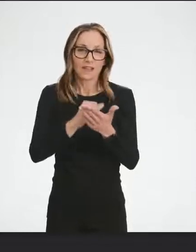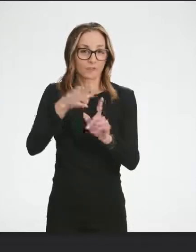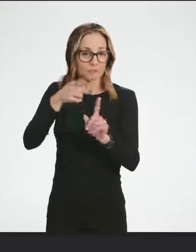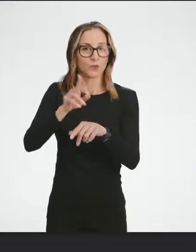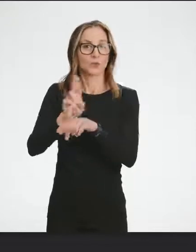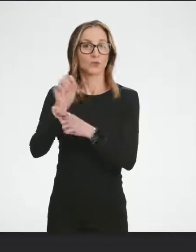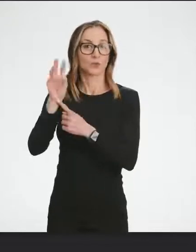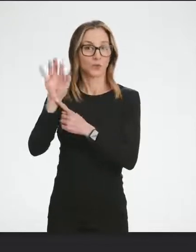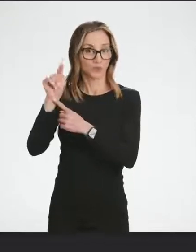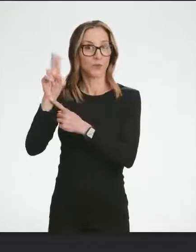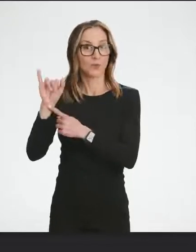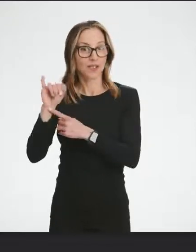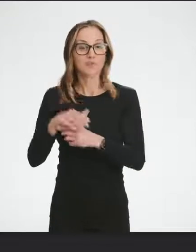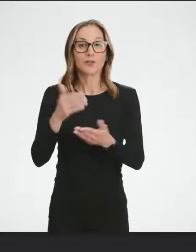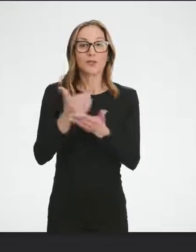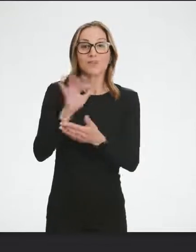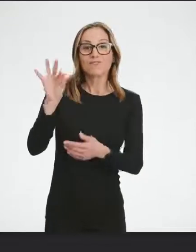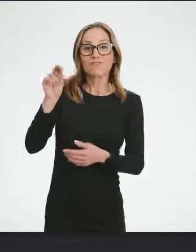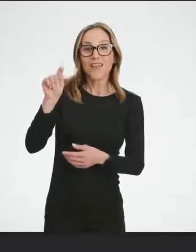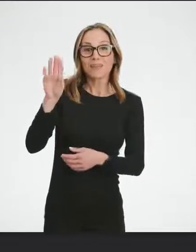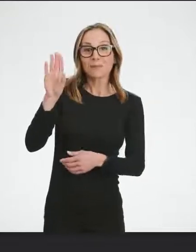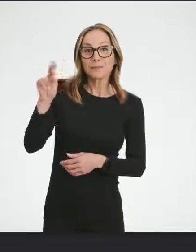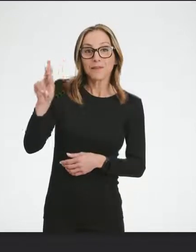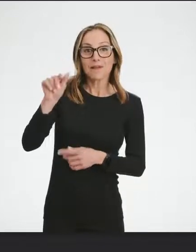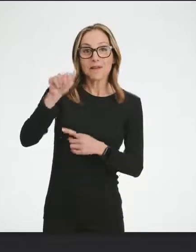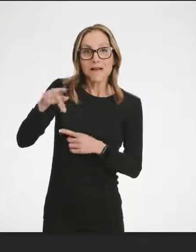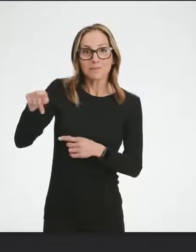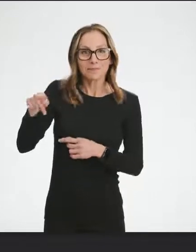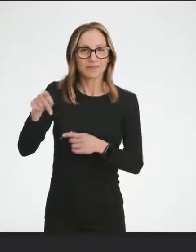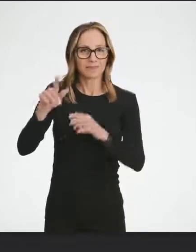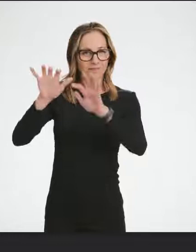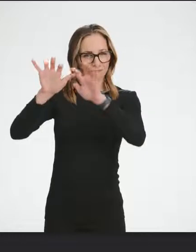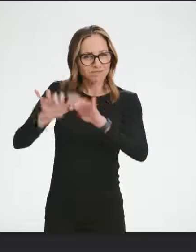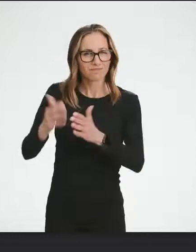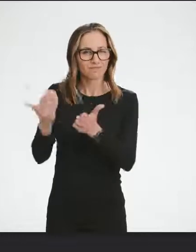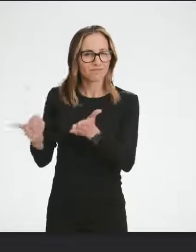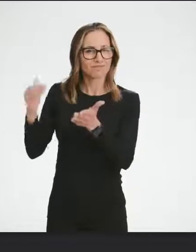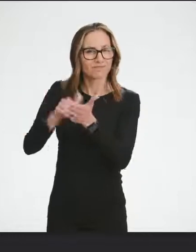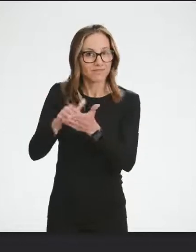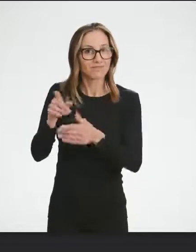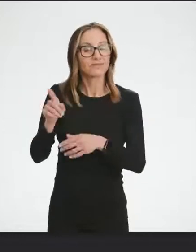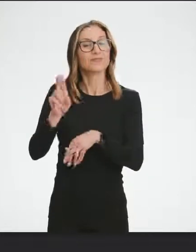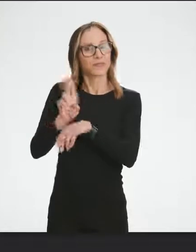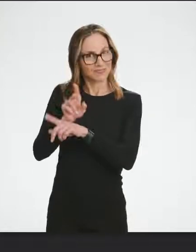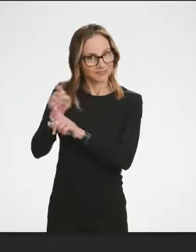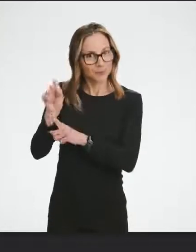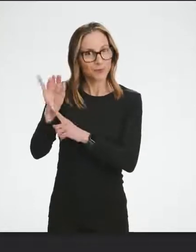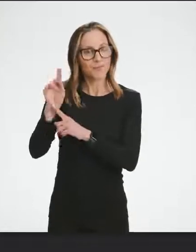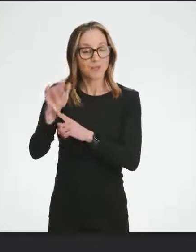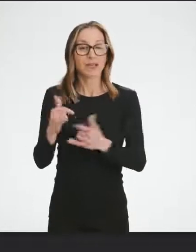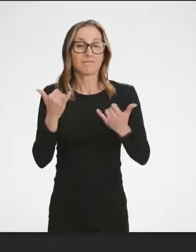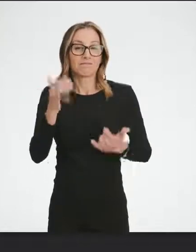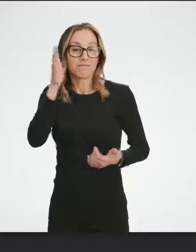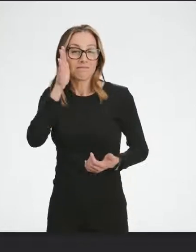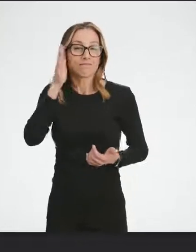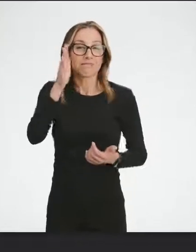The new Font Book app was completely rewritten with it. And the modern, forward-looking design of the new macOS System Settings app was built